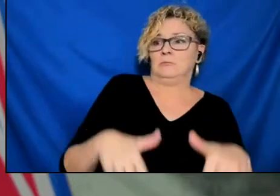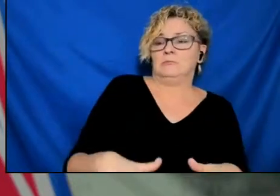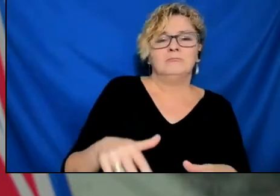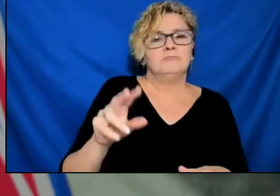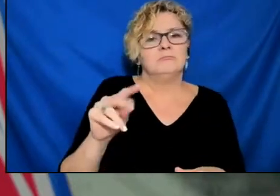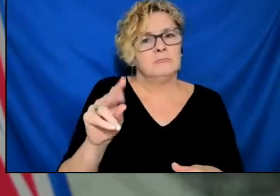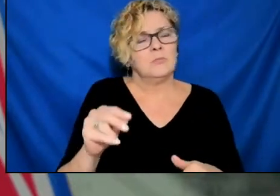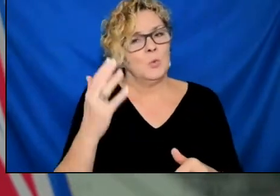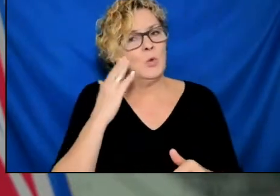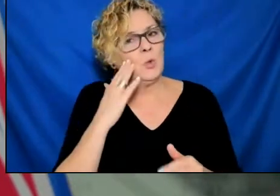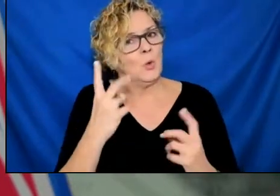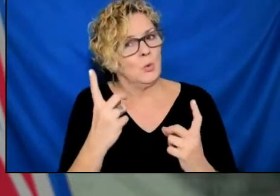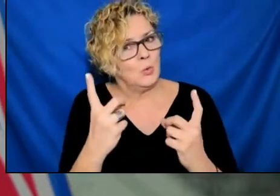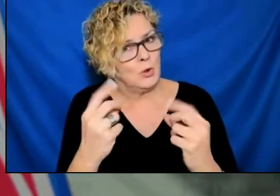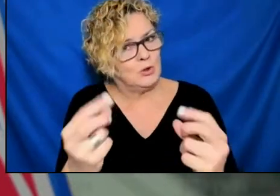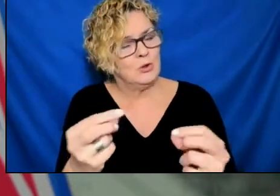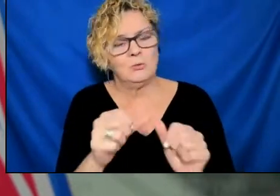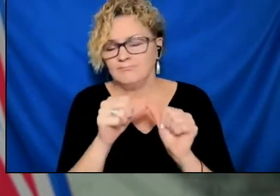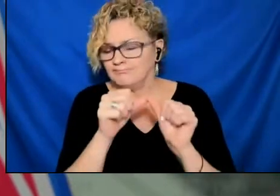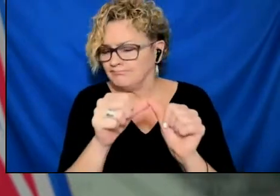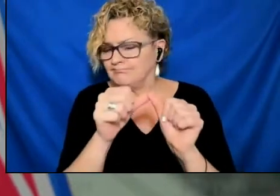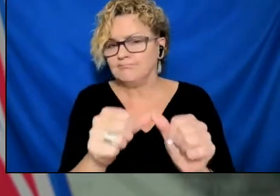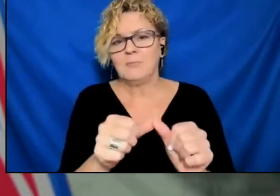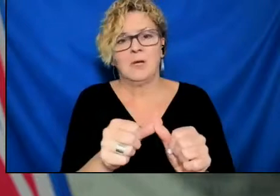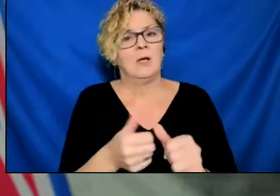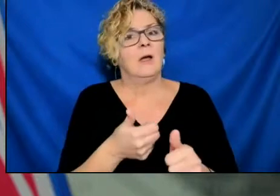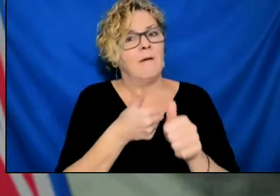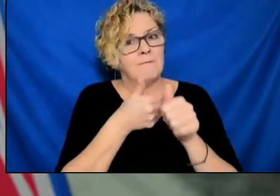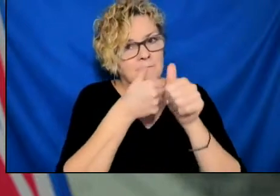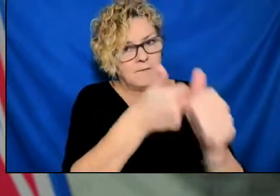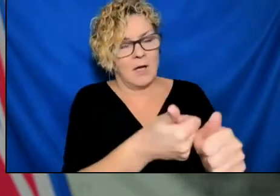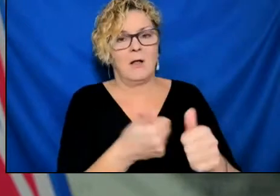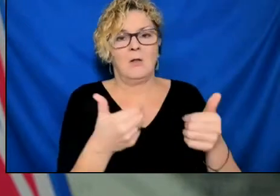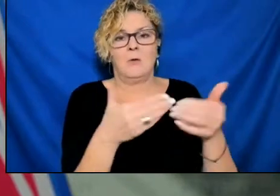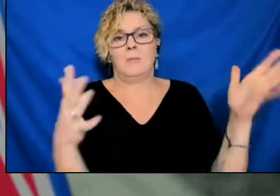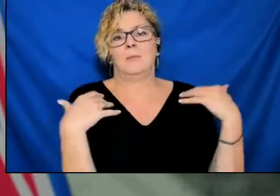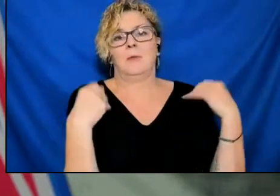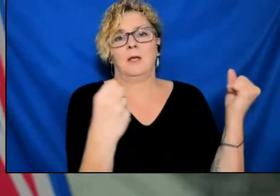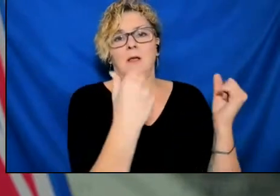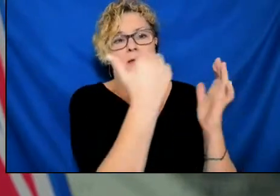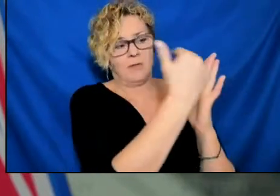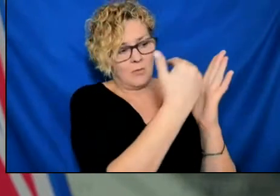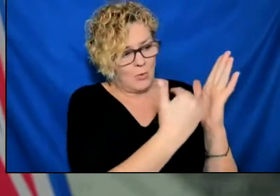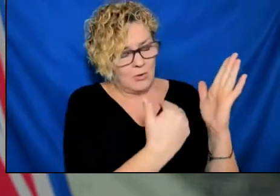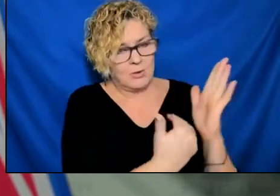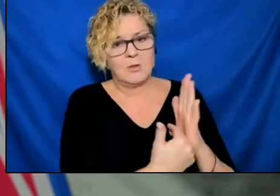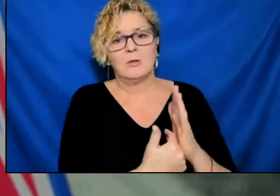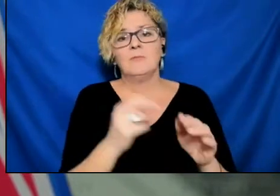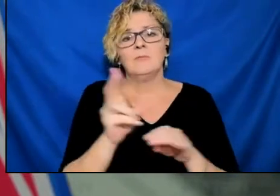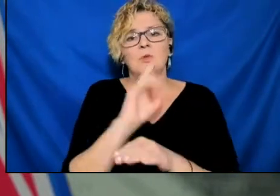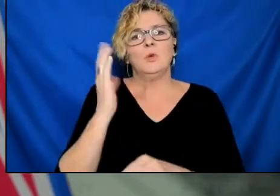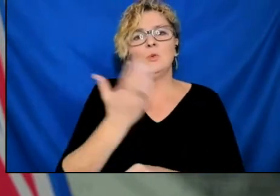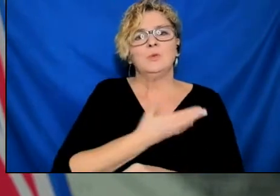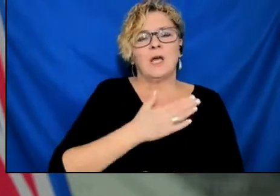boosters, protecting our children age 5 to 11 with their vacc